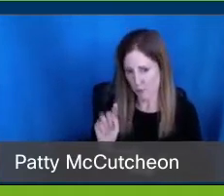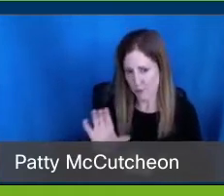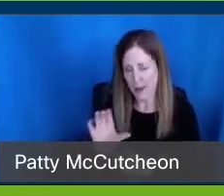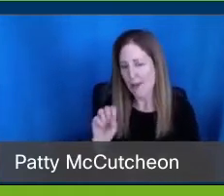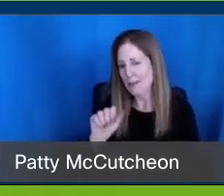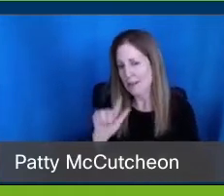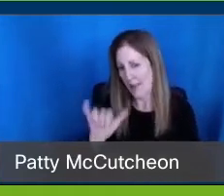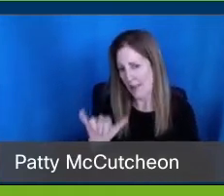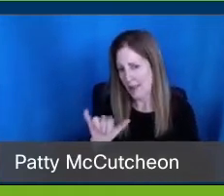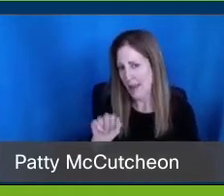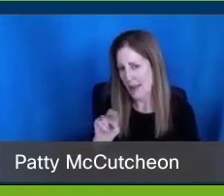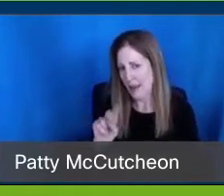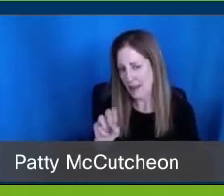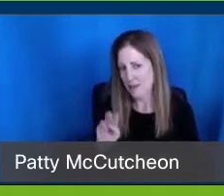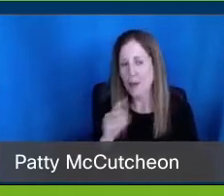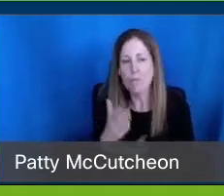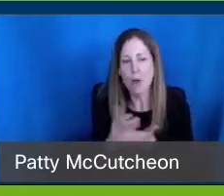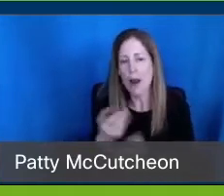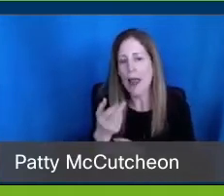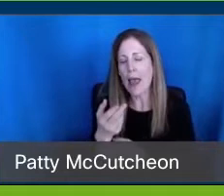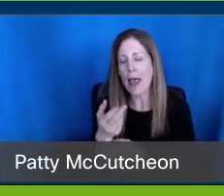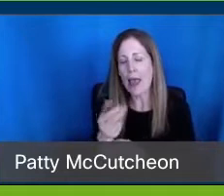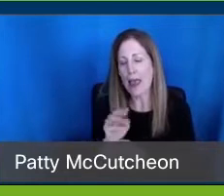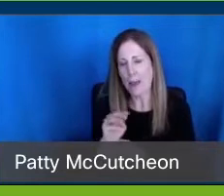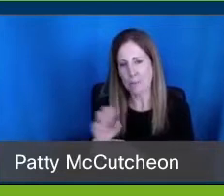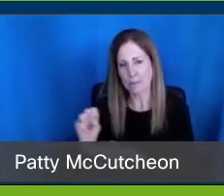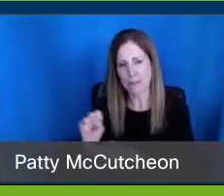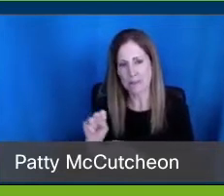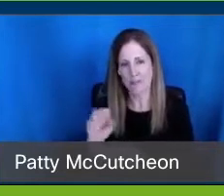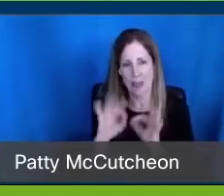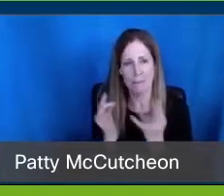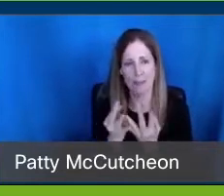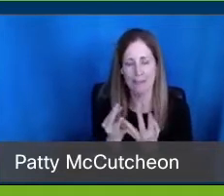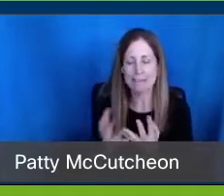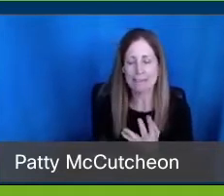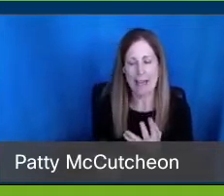who was part of the Hamm family of Hamm's Brewing, died at the end of April. And more than 50 years ago,